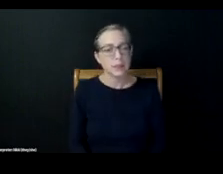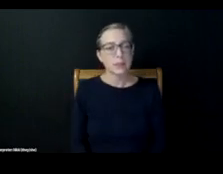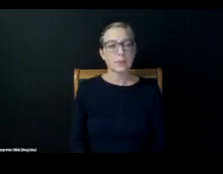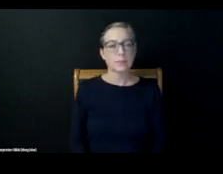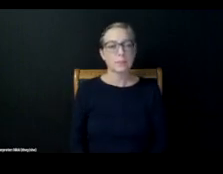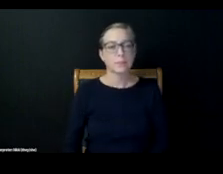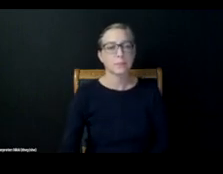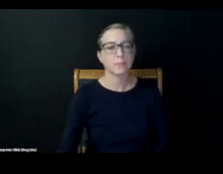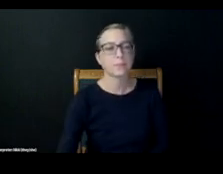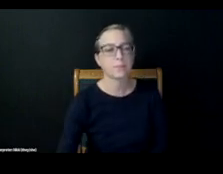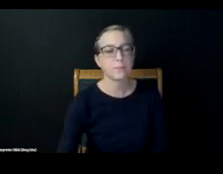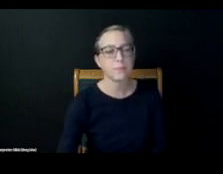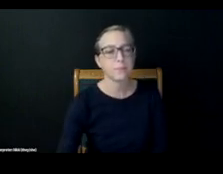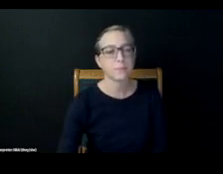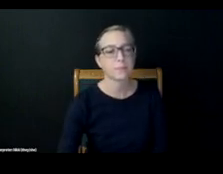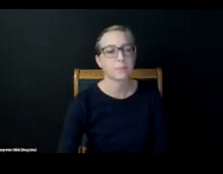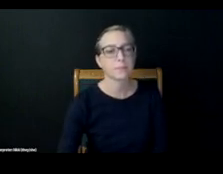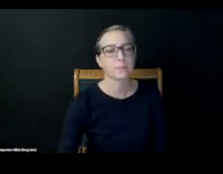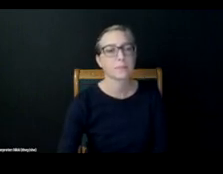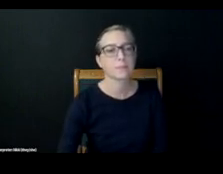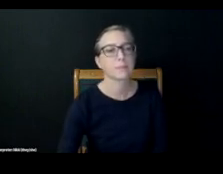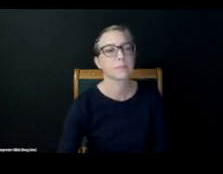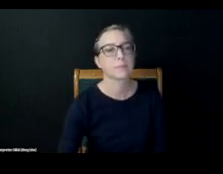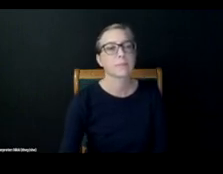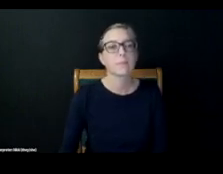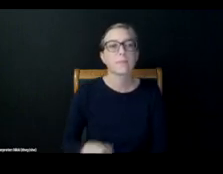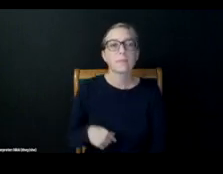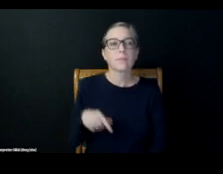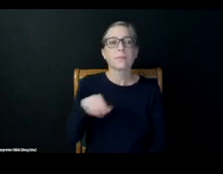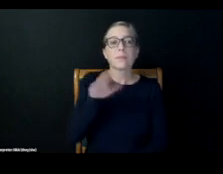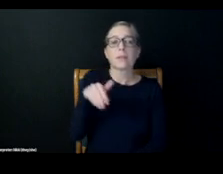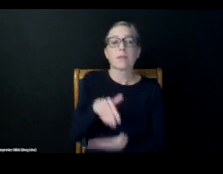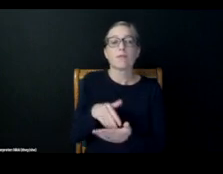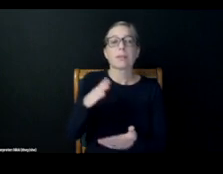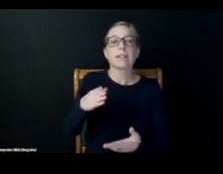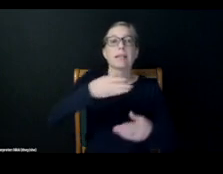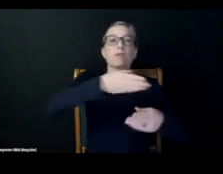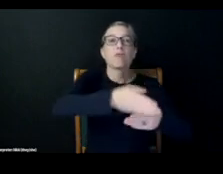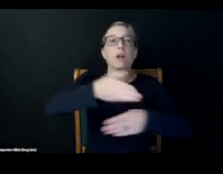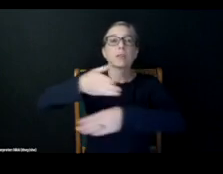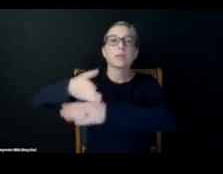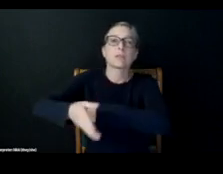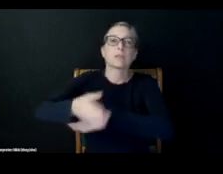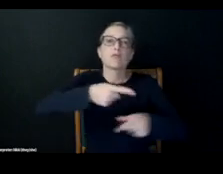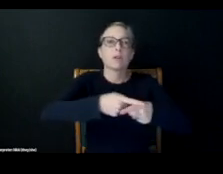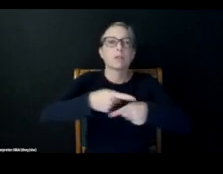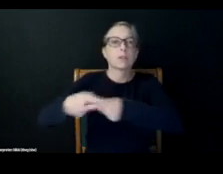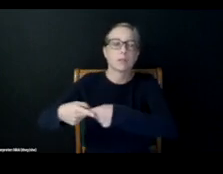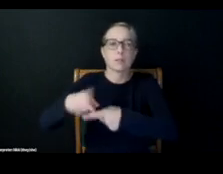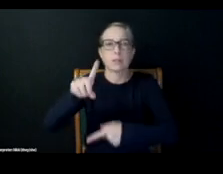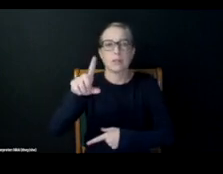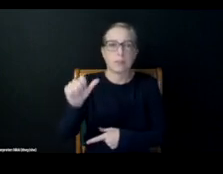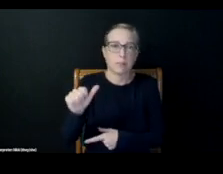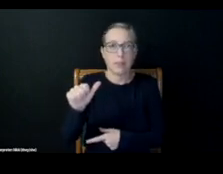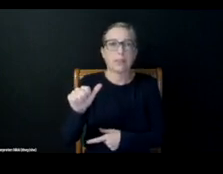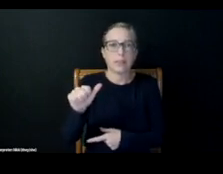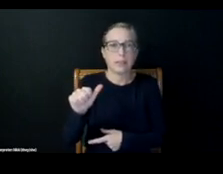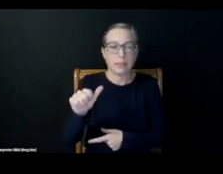The center is a cross disability initiative guided by the ethos of Disability Community. Nothing about Us without Us